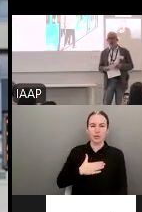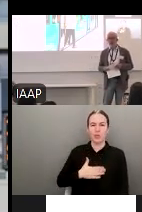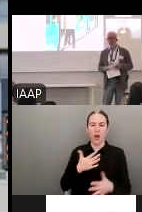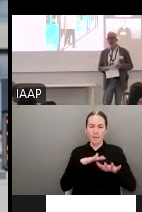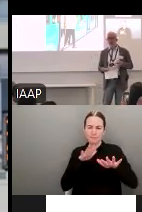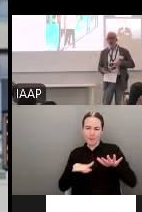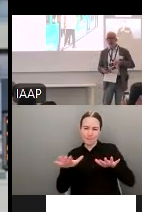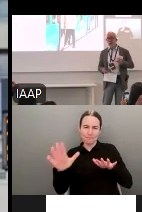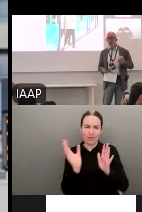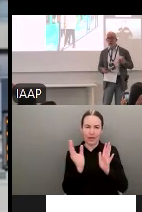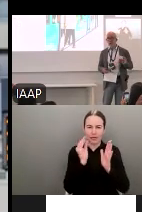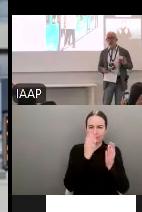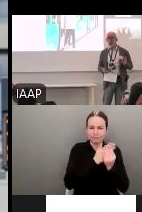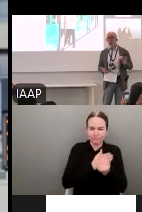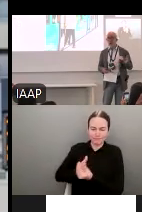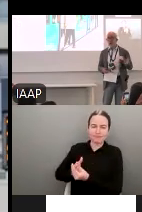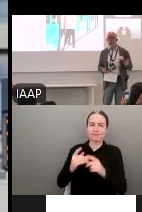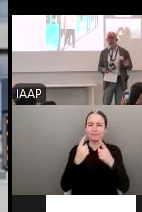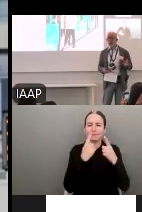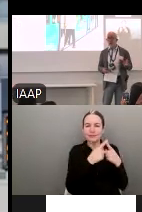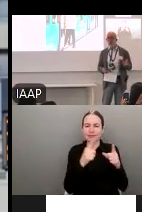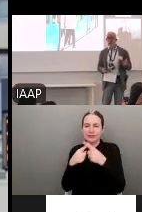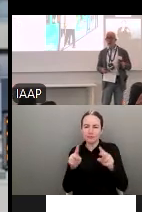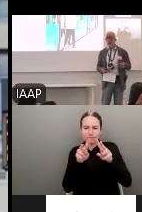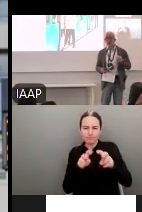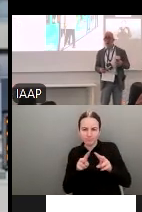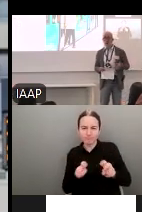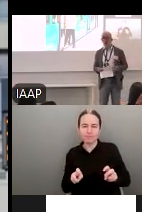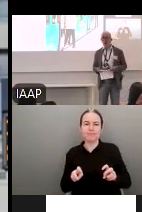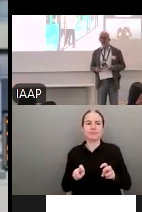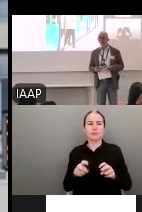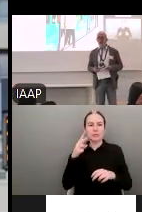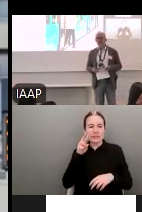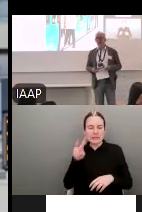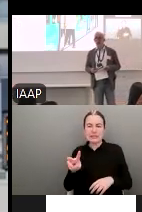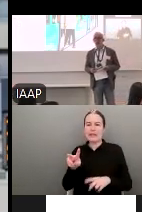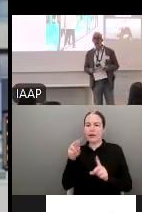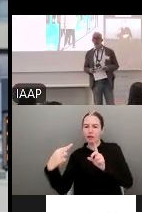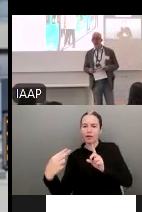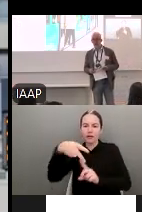that focused on social involvement perspectives. And the impact of universal design.